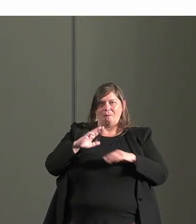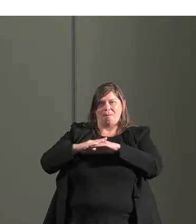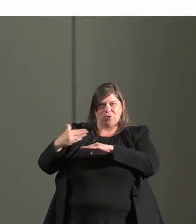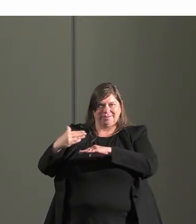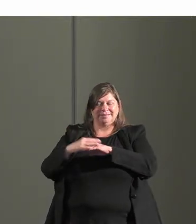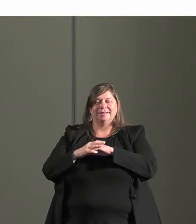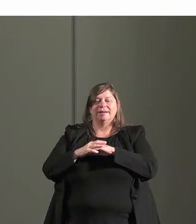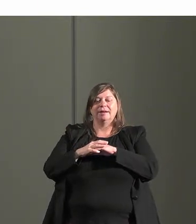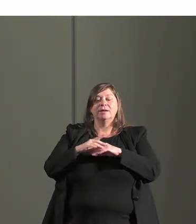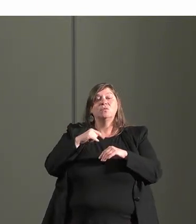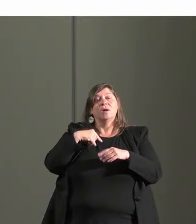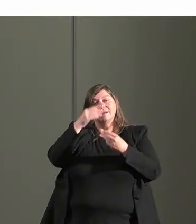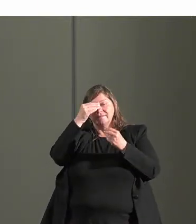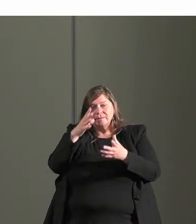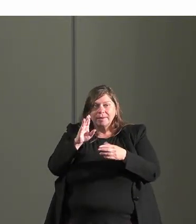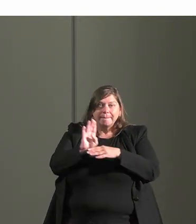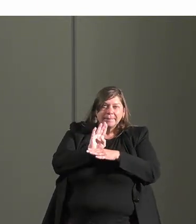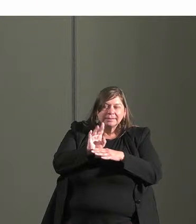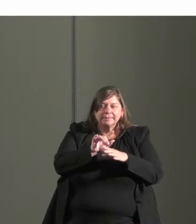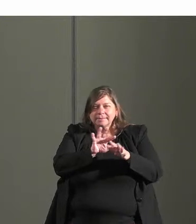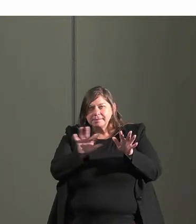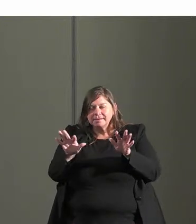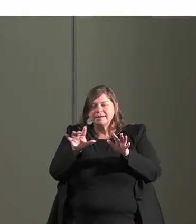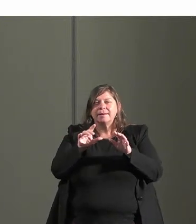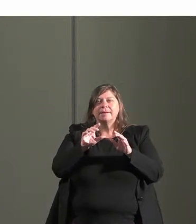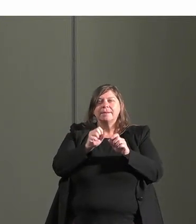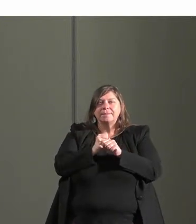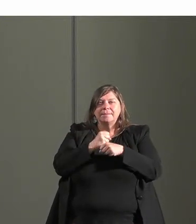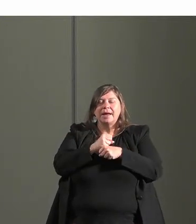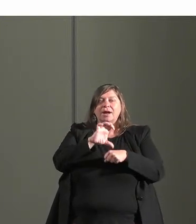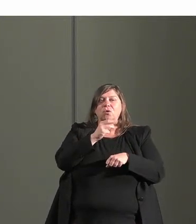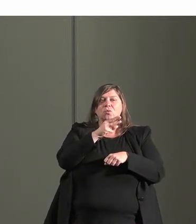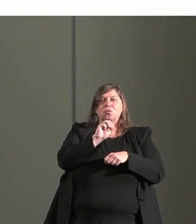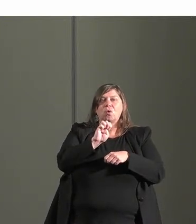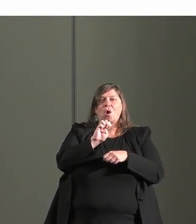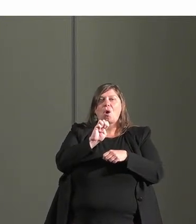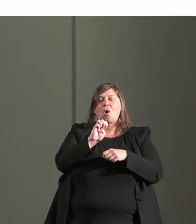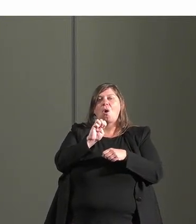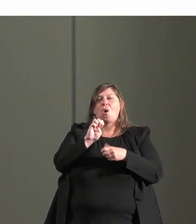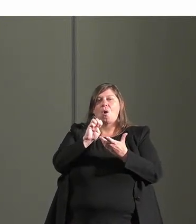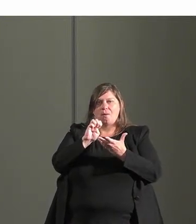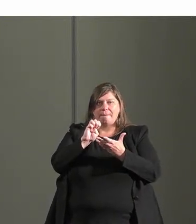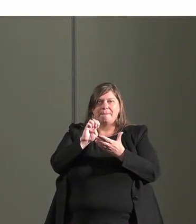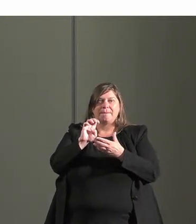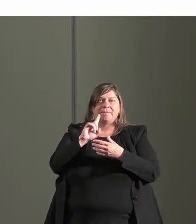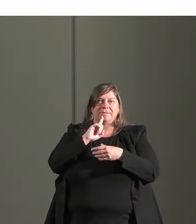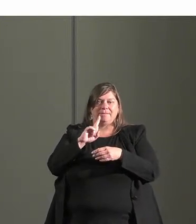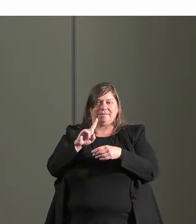Chrome enterprise for Chrome and Chrome Books you look for information for business and making the Chrome Books in your